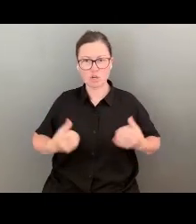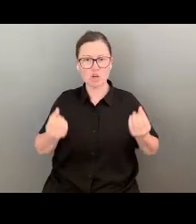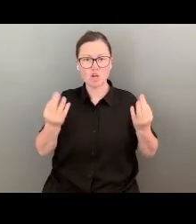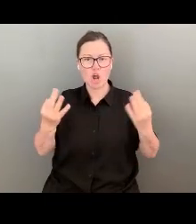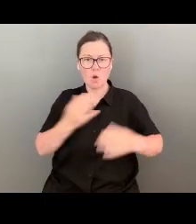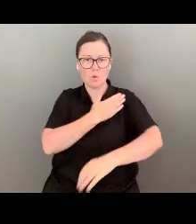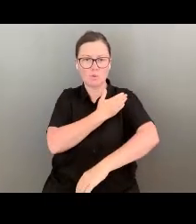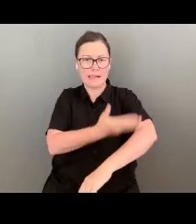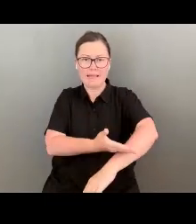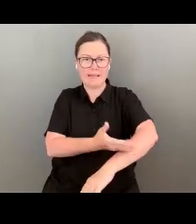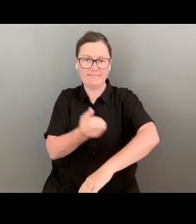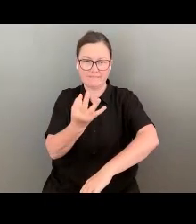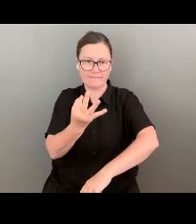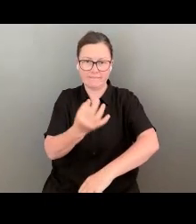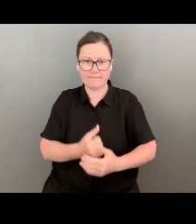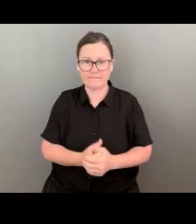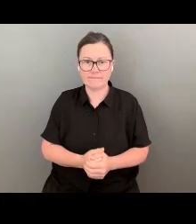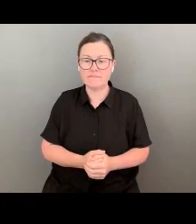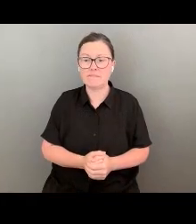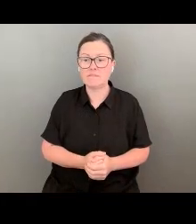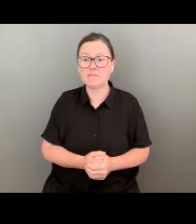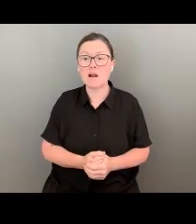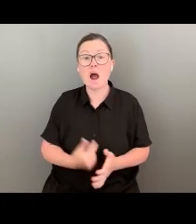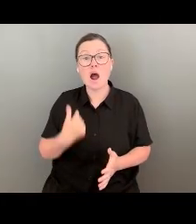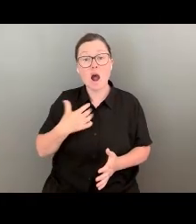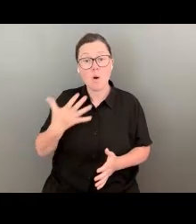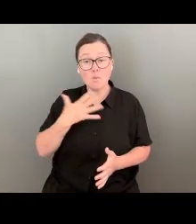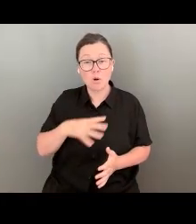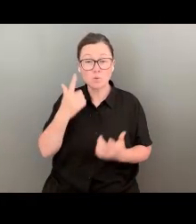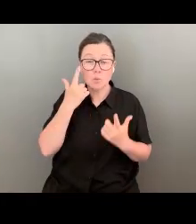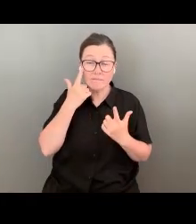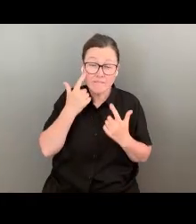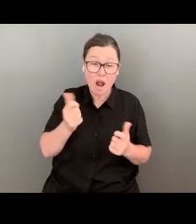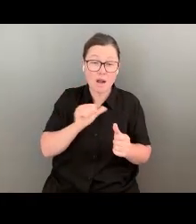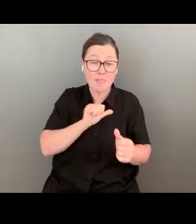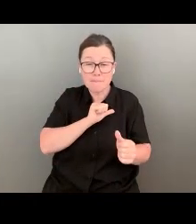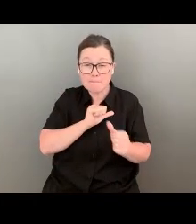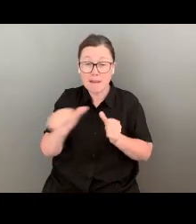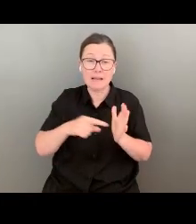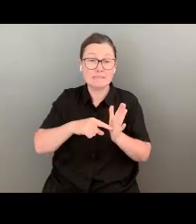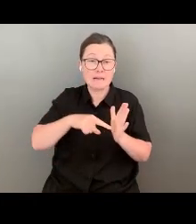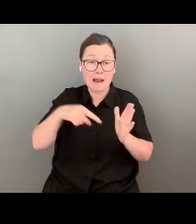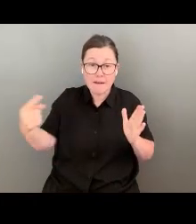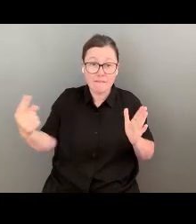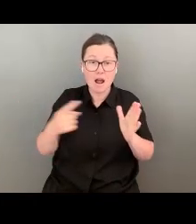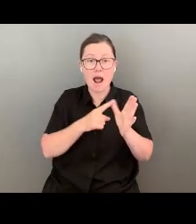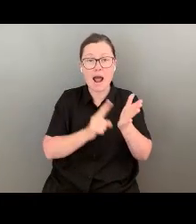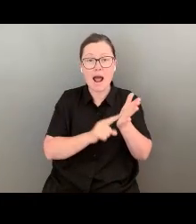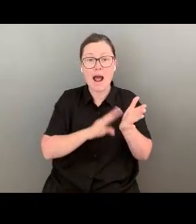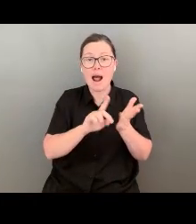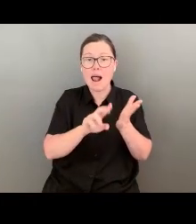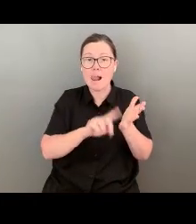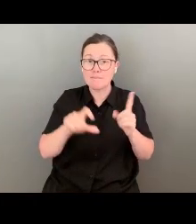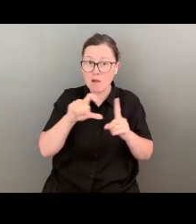the elusive best ever almond croissant. Next slide please. This has become a real family thing.